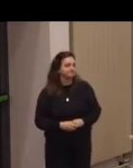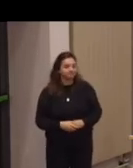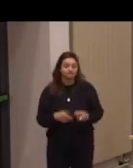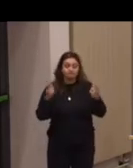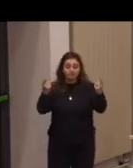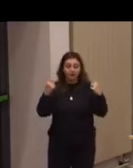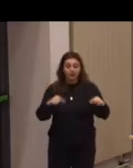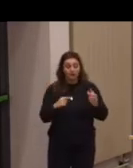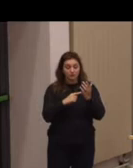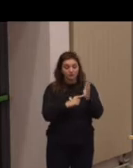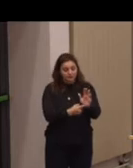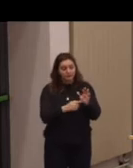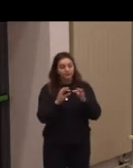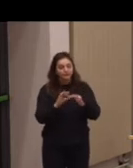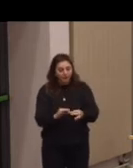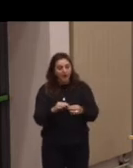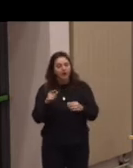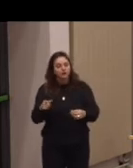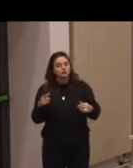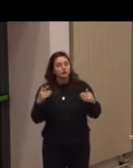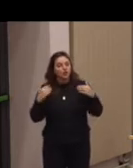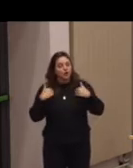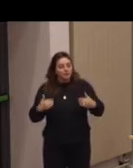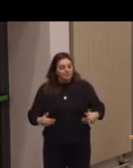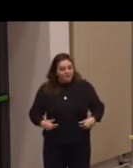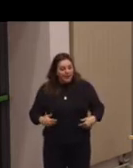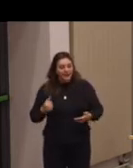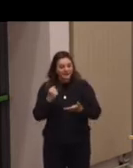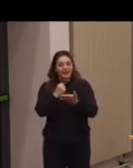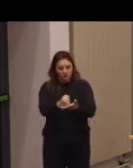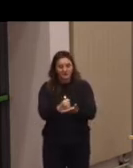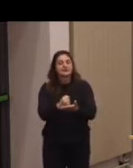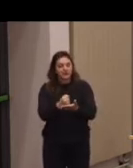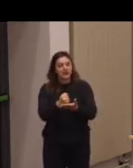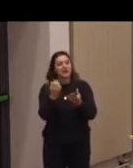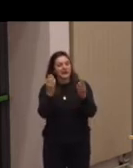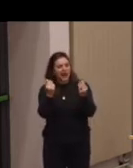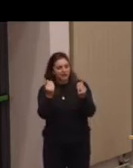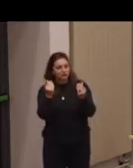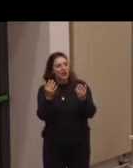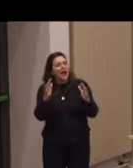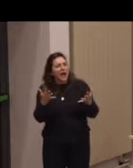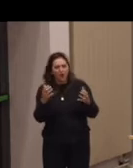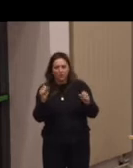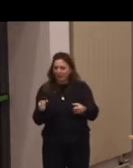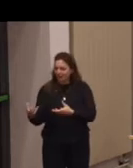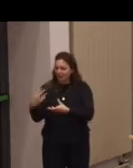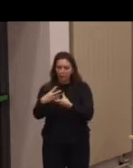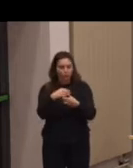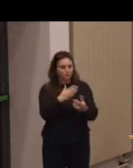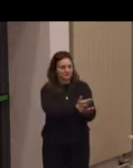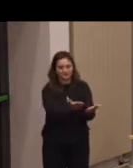inclusive humanitarian cash. So this is from Syria. Cash is increasingly becoming a preferred